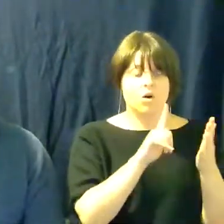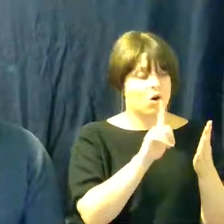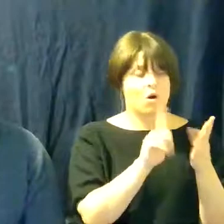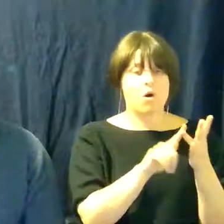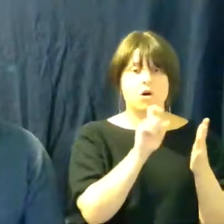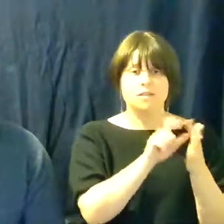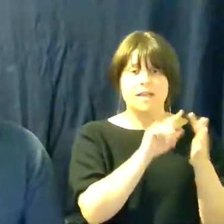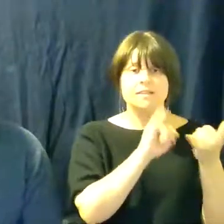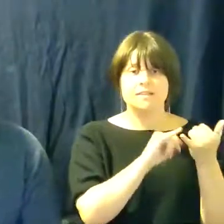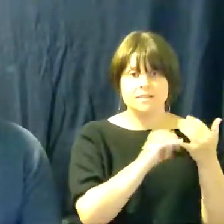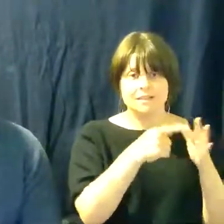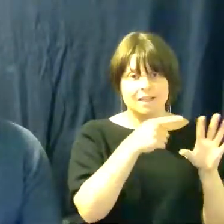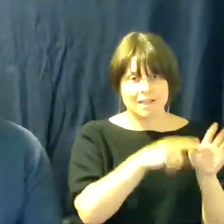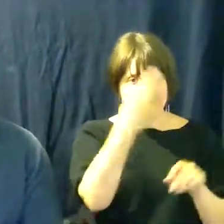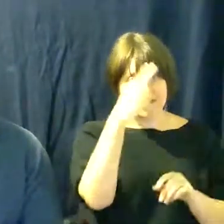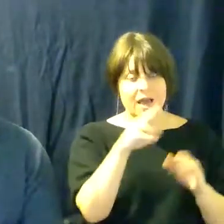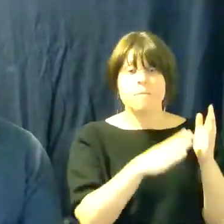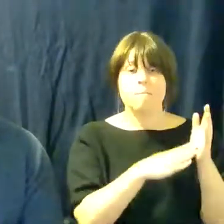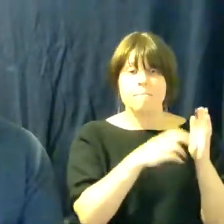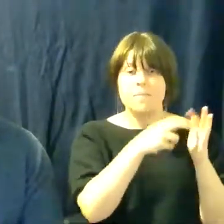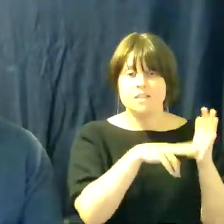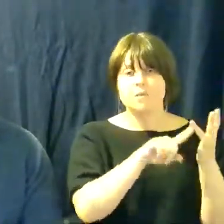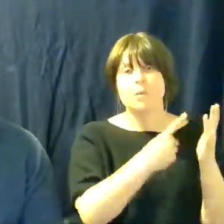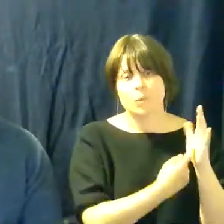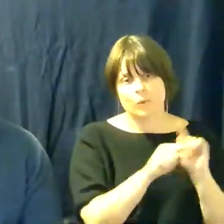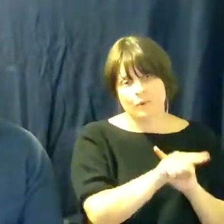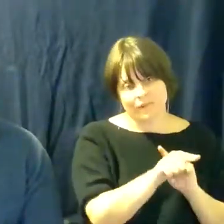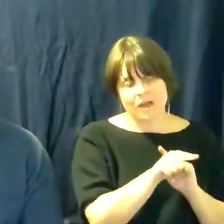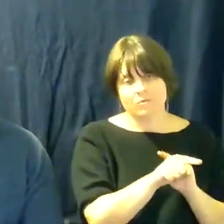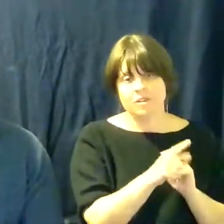is derived from the Greek